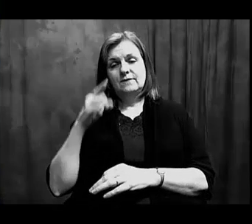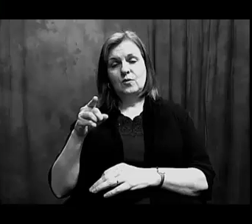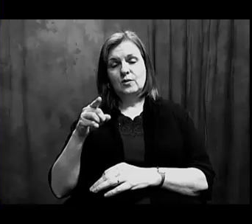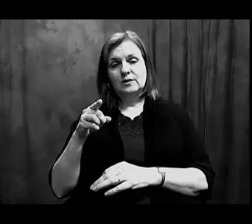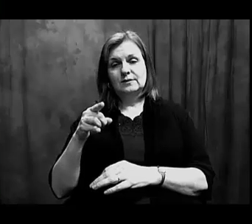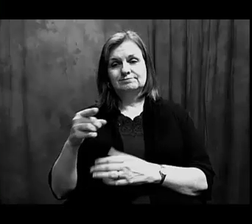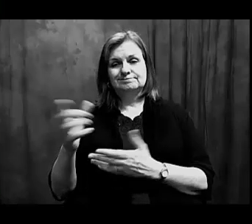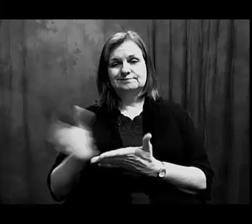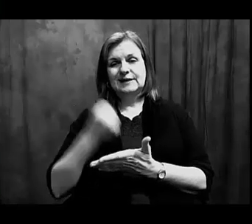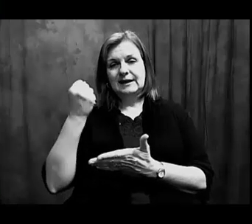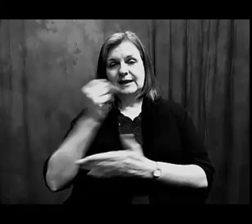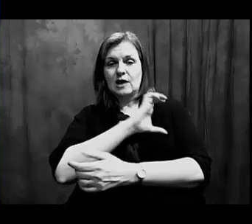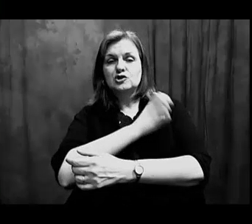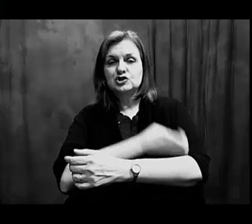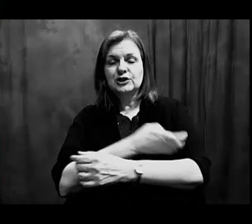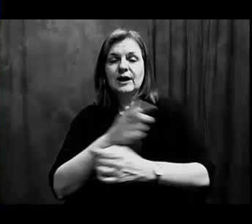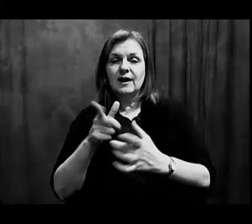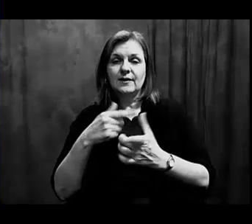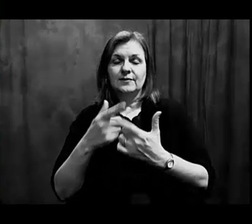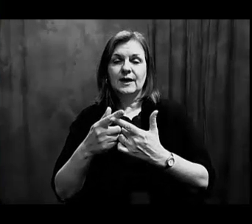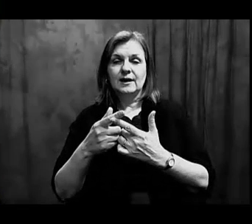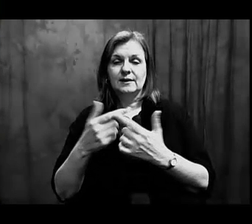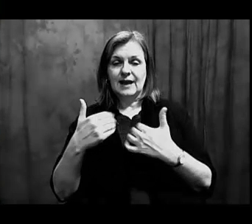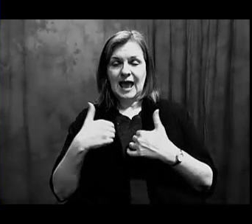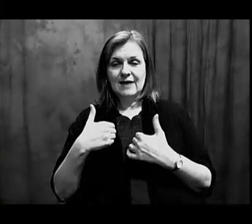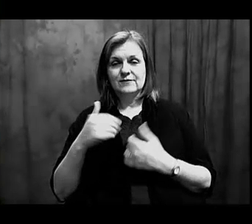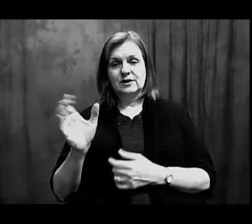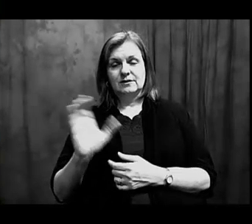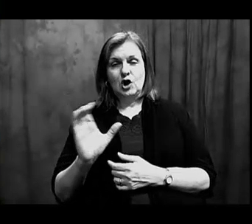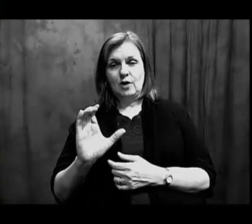getting energy in and having a carbon source the other thing that we look at that's